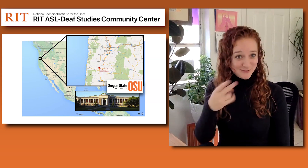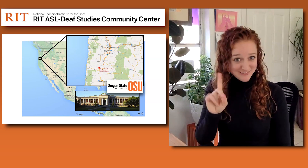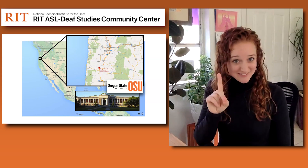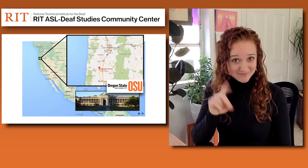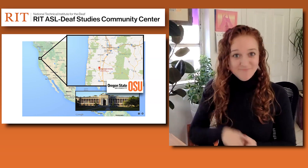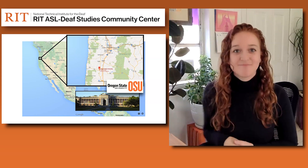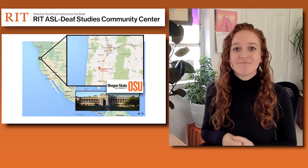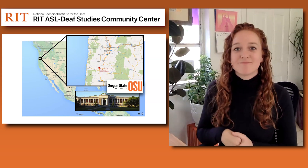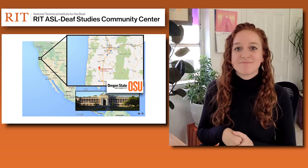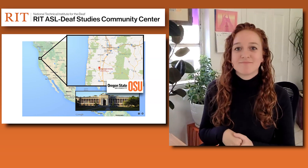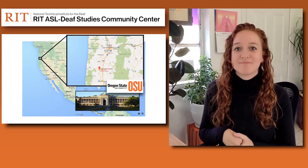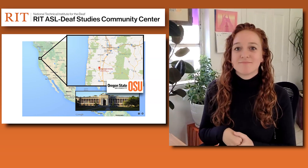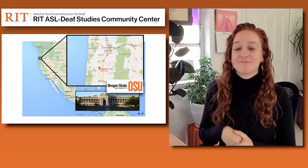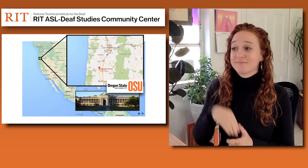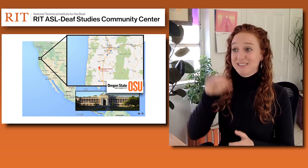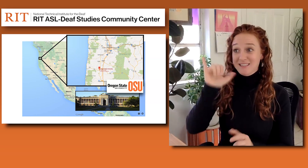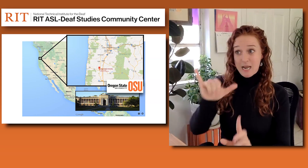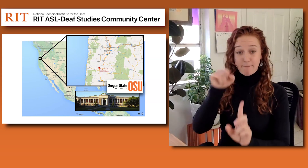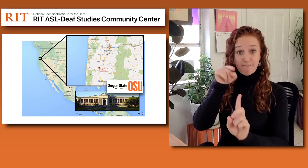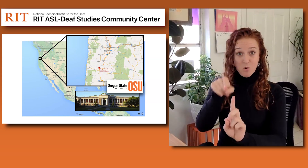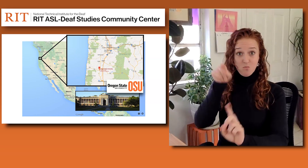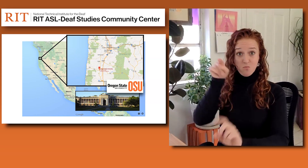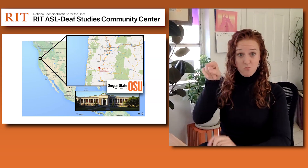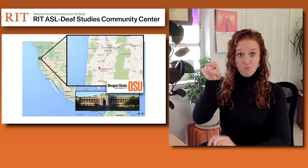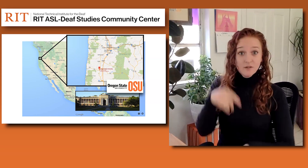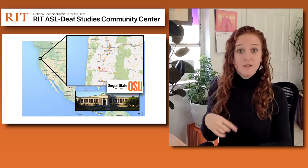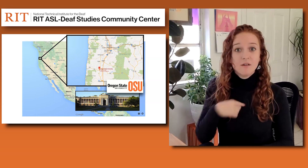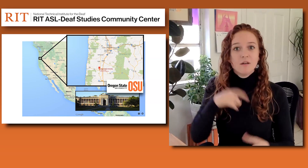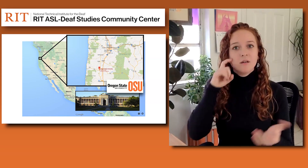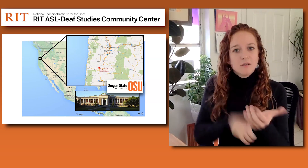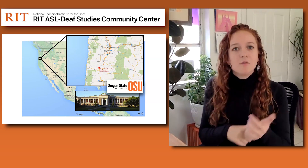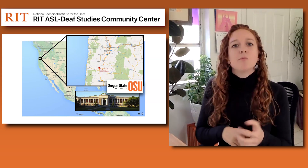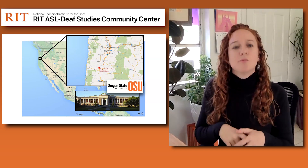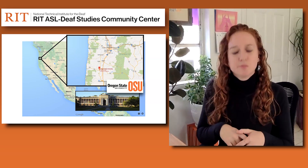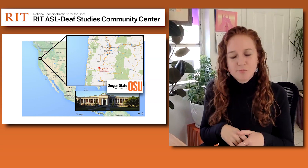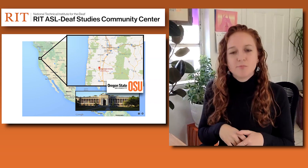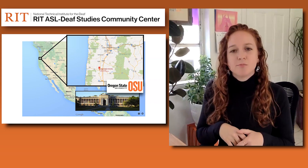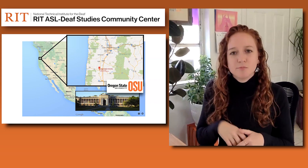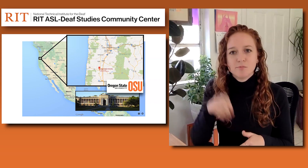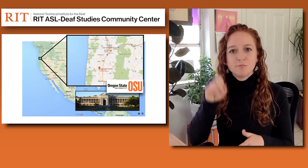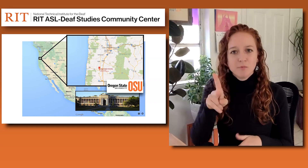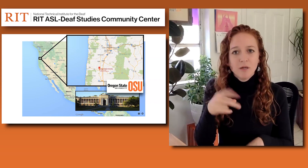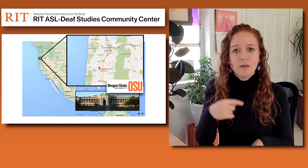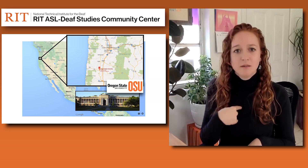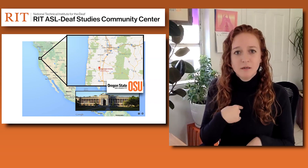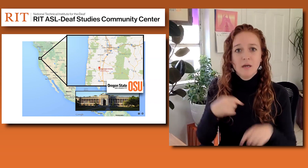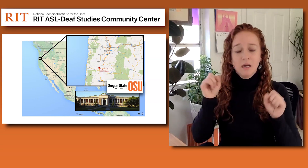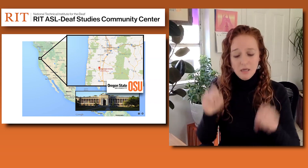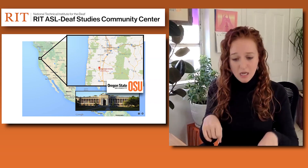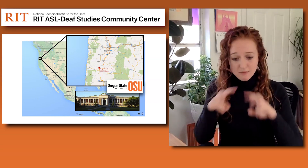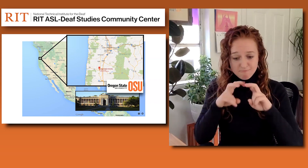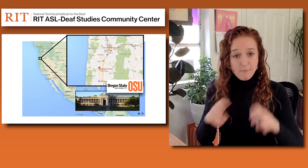and I started my PhD studies. In Oregon, I recognized, you know what?